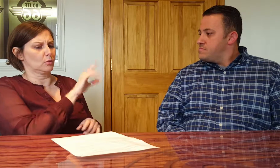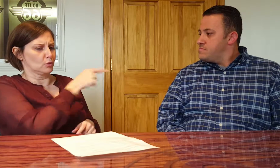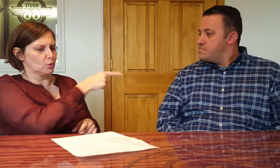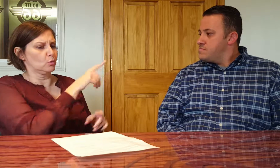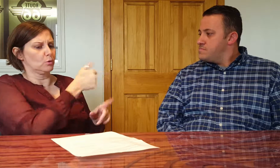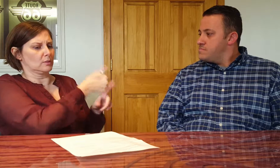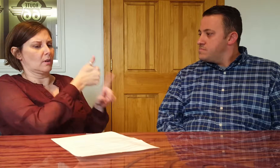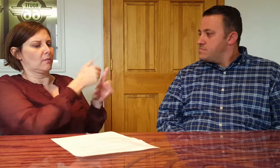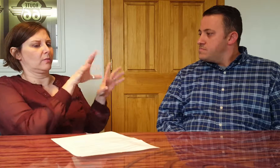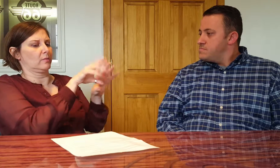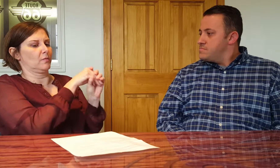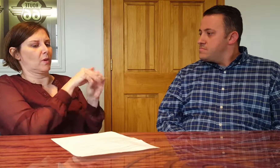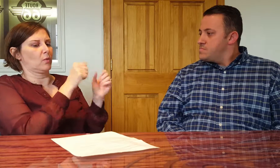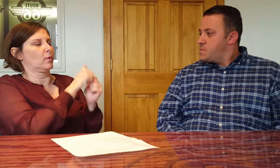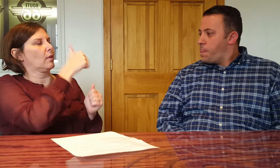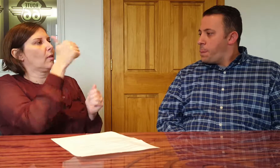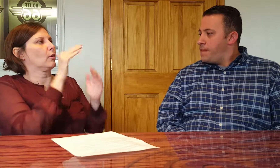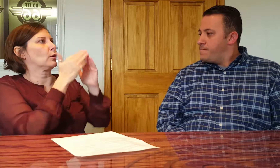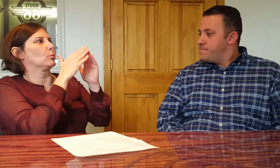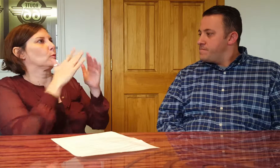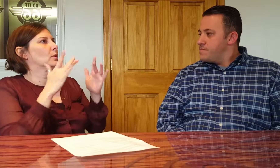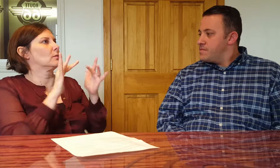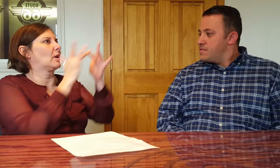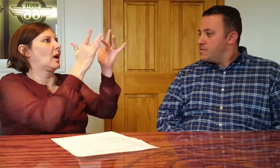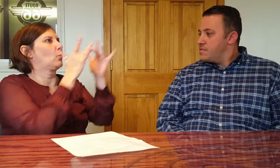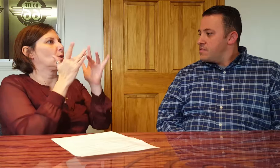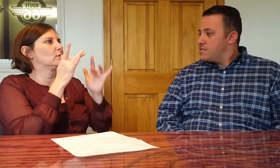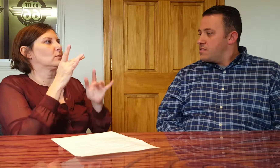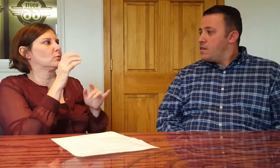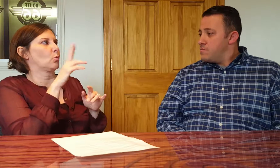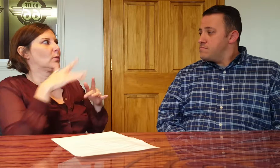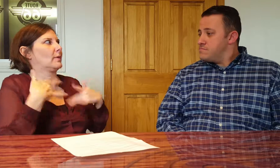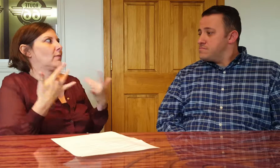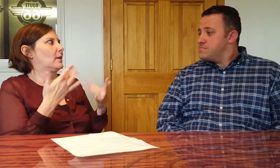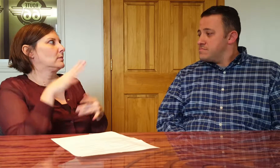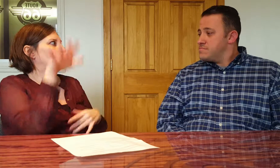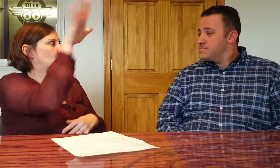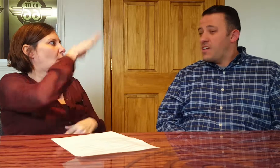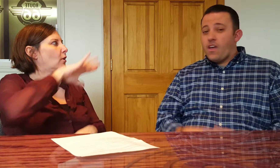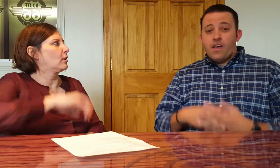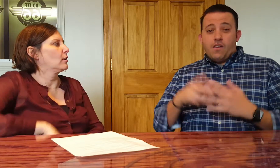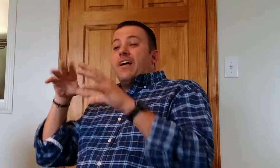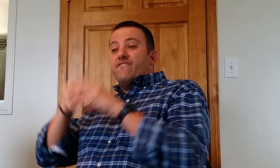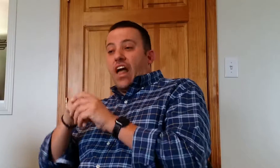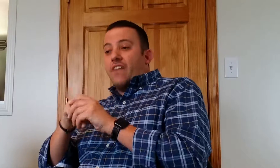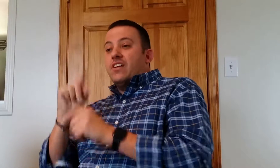Are you involved with community outreach and events locally?